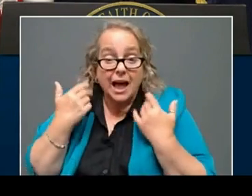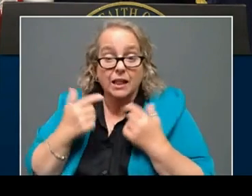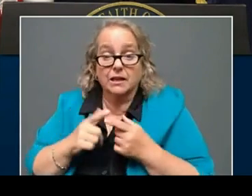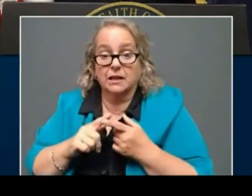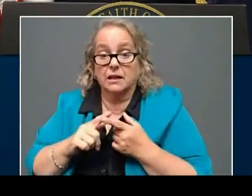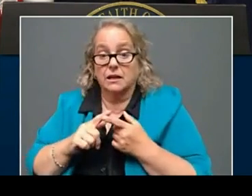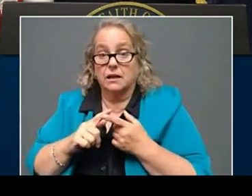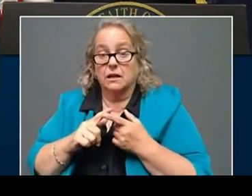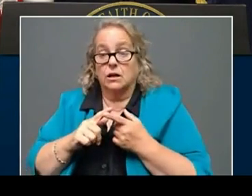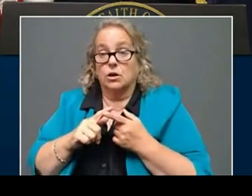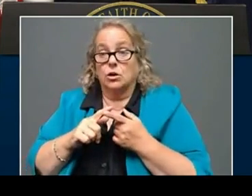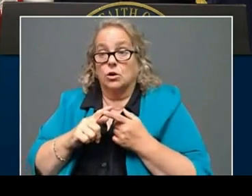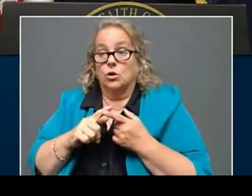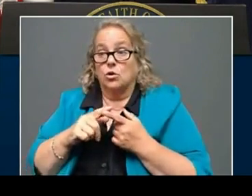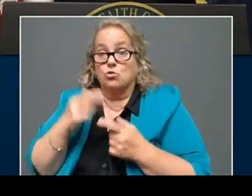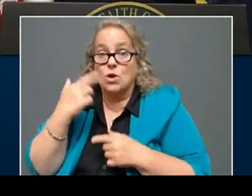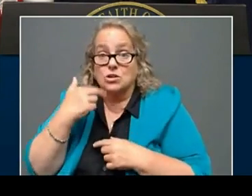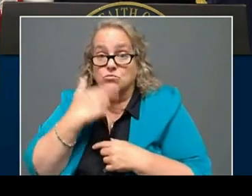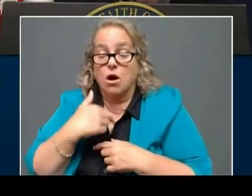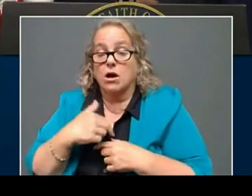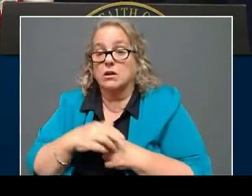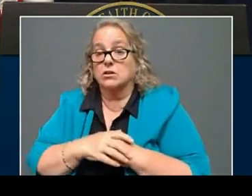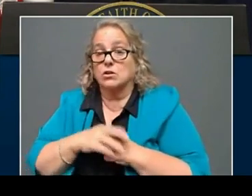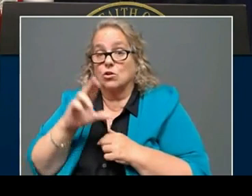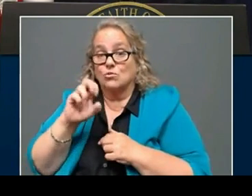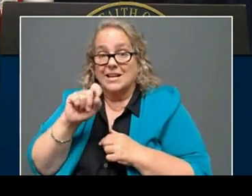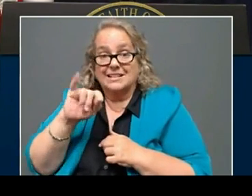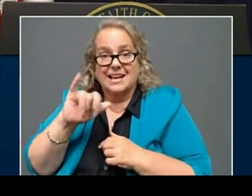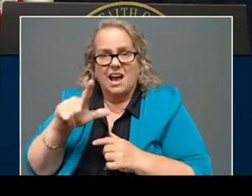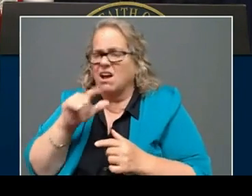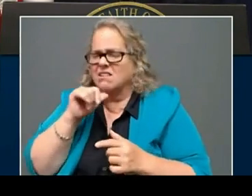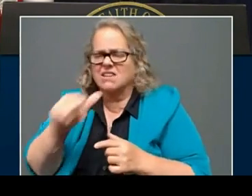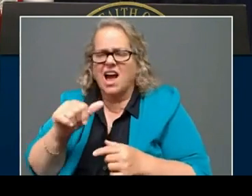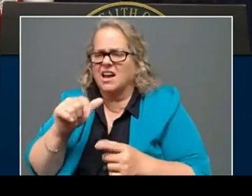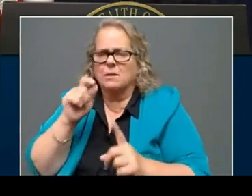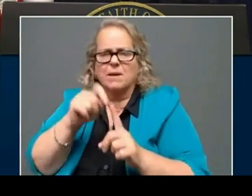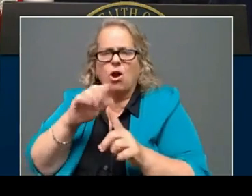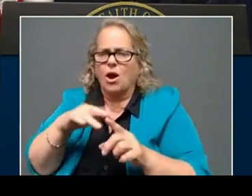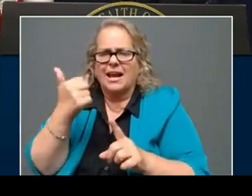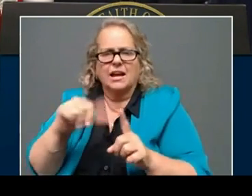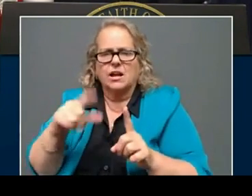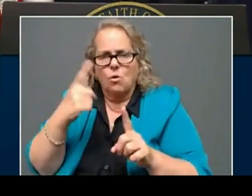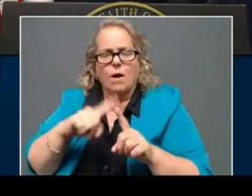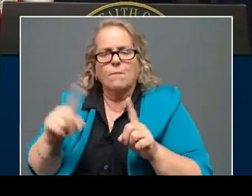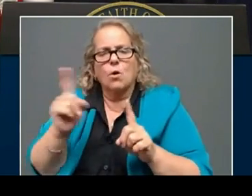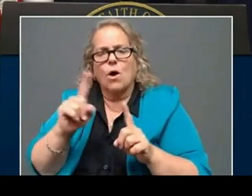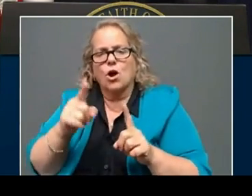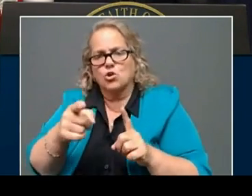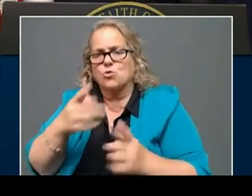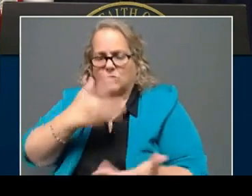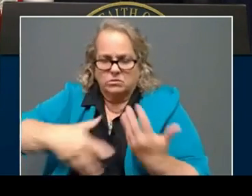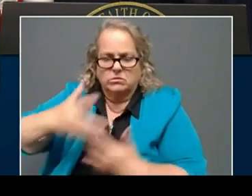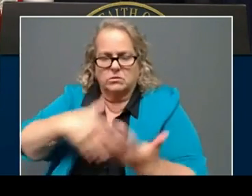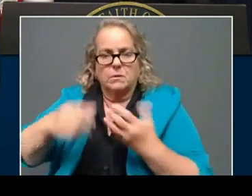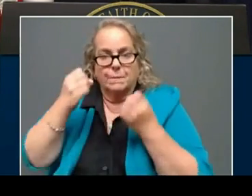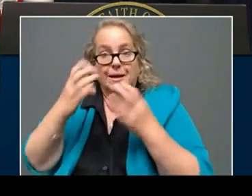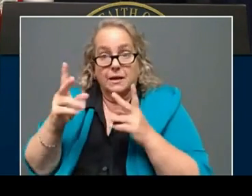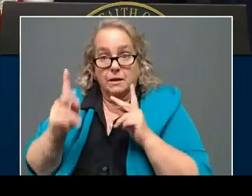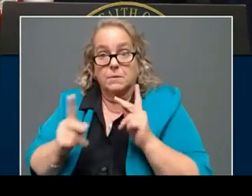retail and there are many more, I'm not picking on any industry just where the individuals come in contact with a lot of people. We are recommending at this